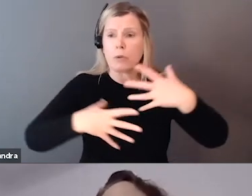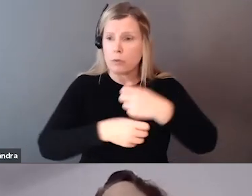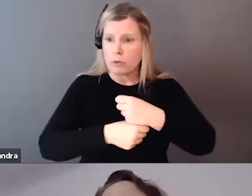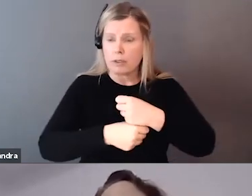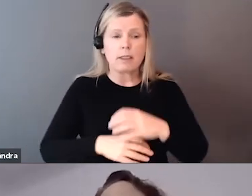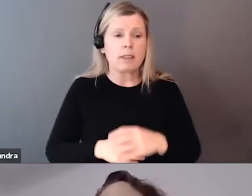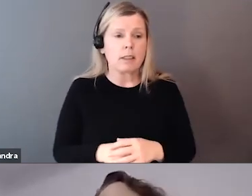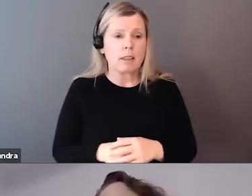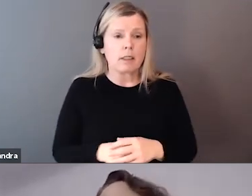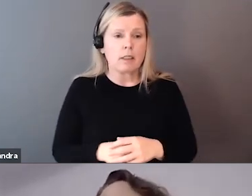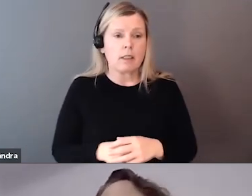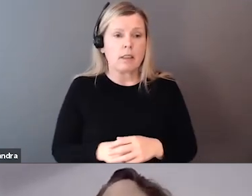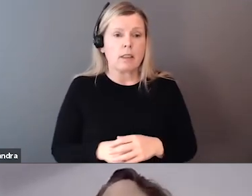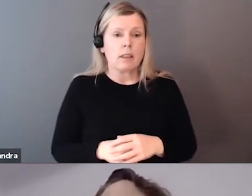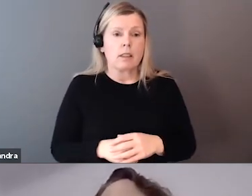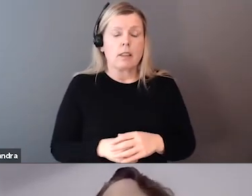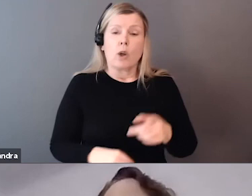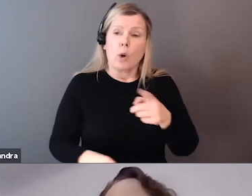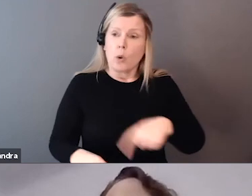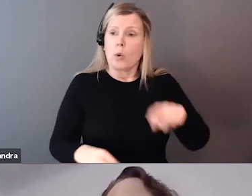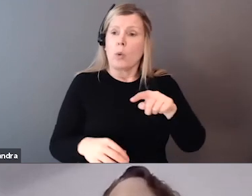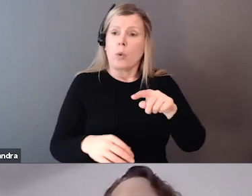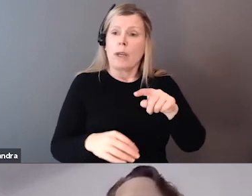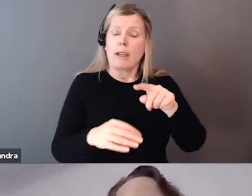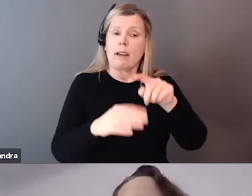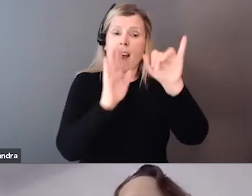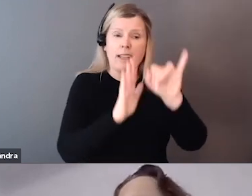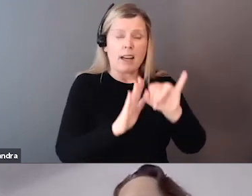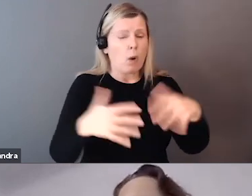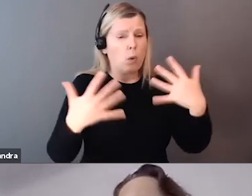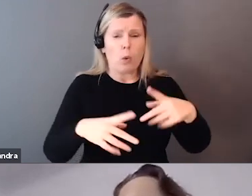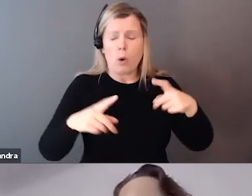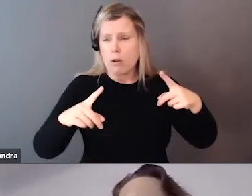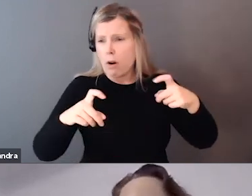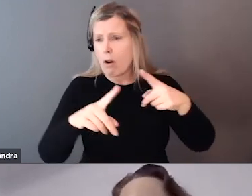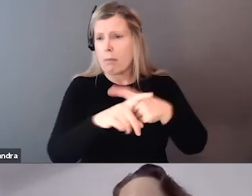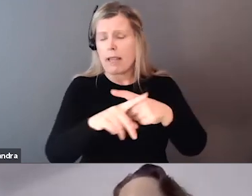our study identifies complexities, the associated with return to work for people with common mental